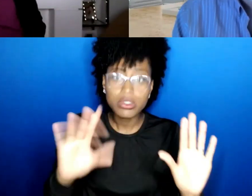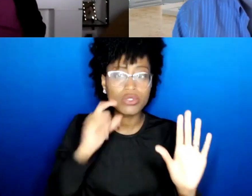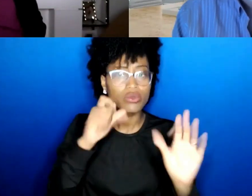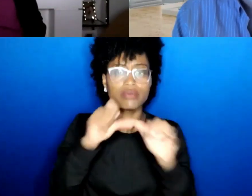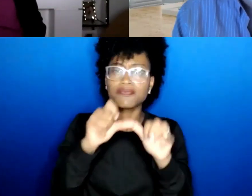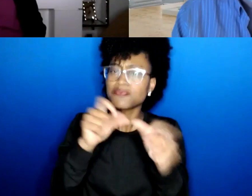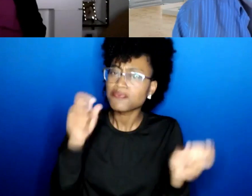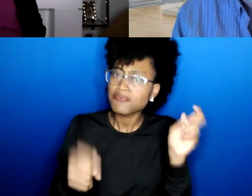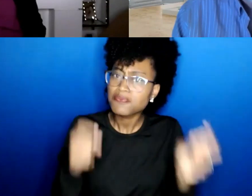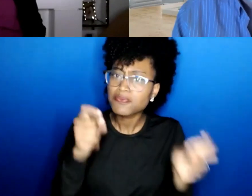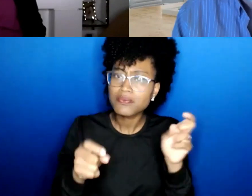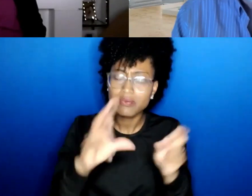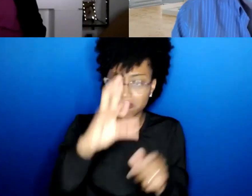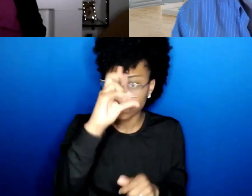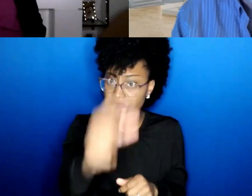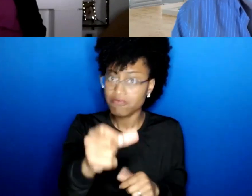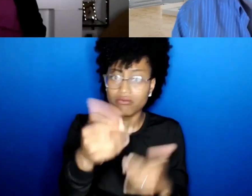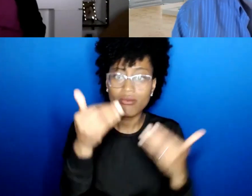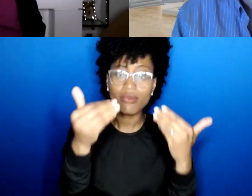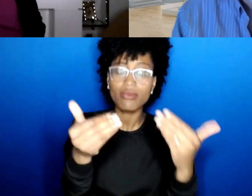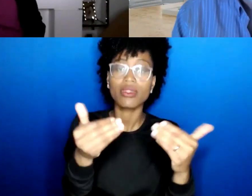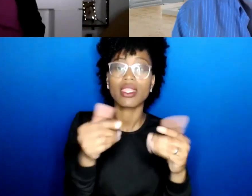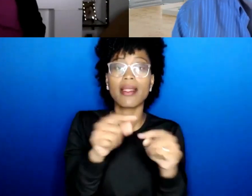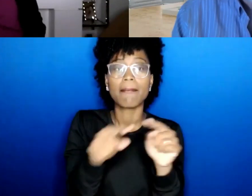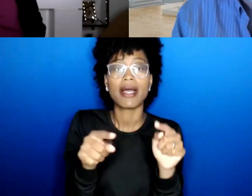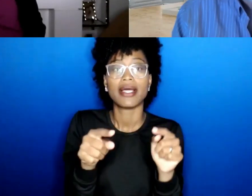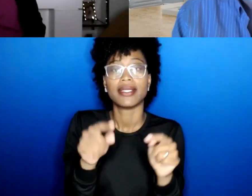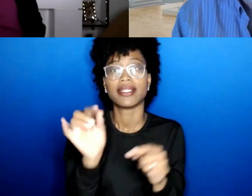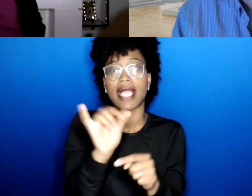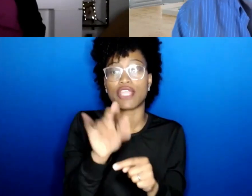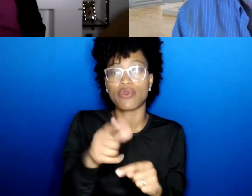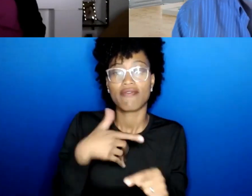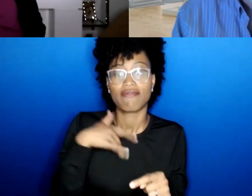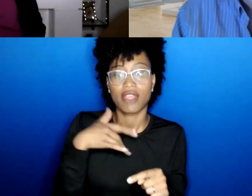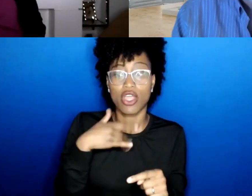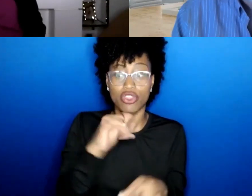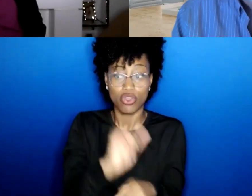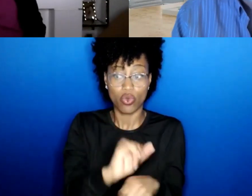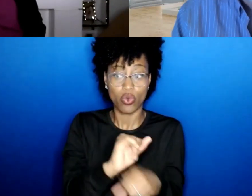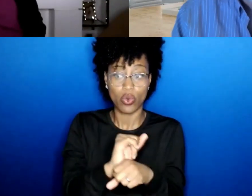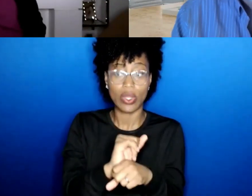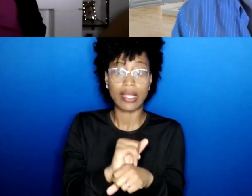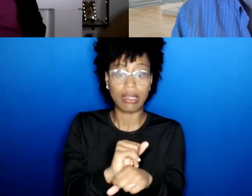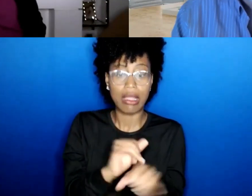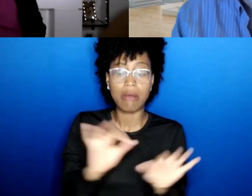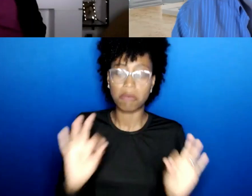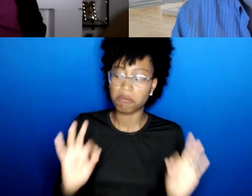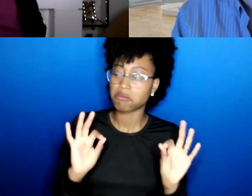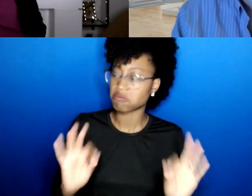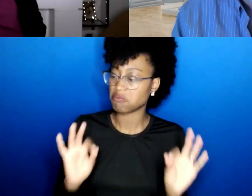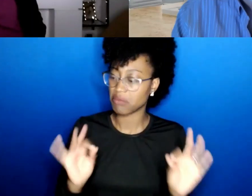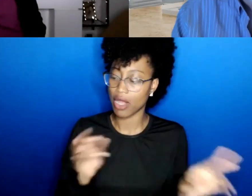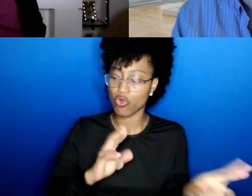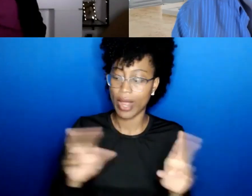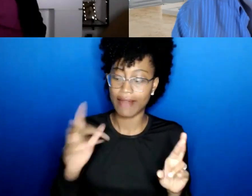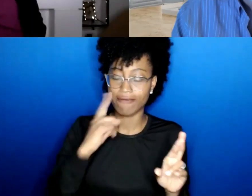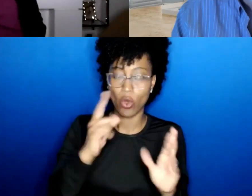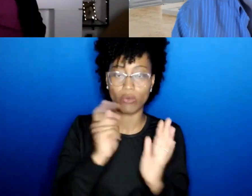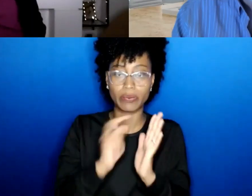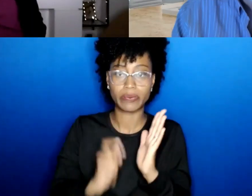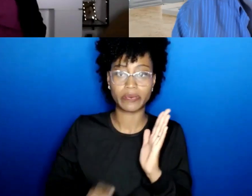06:29:14 and just as you feel that the work is at a stage ready to write a paper at a